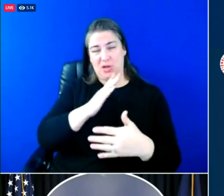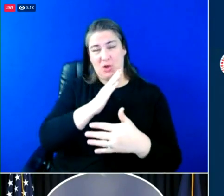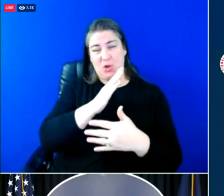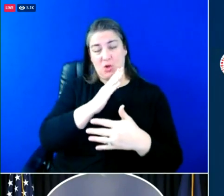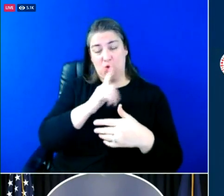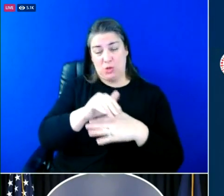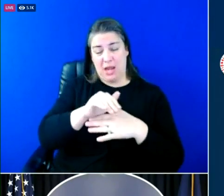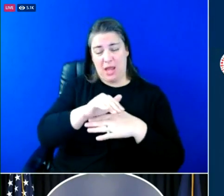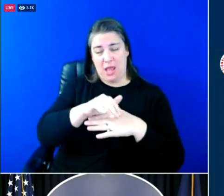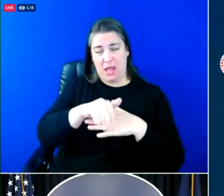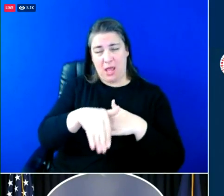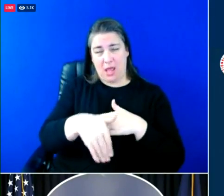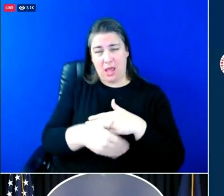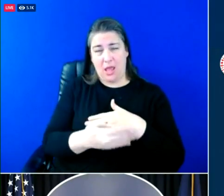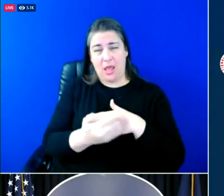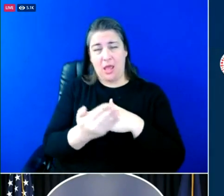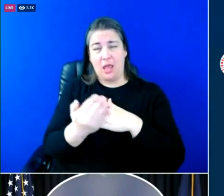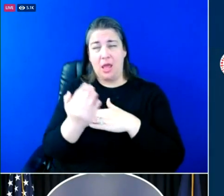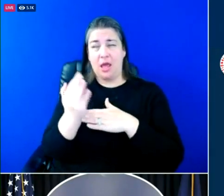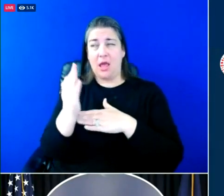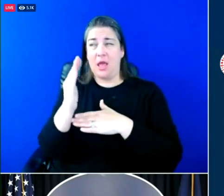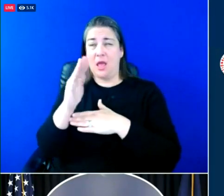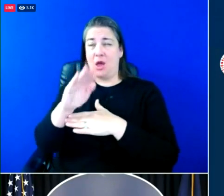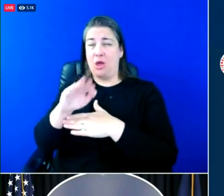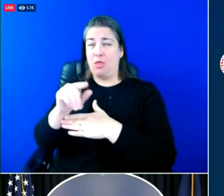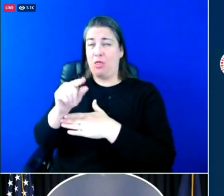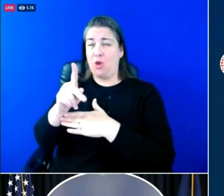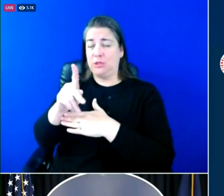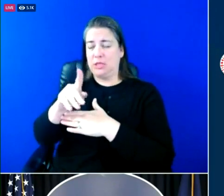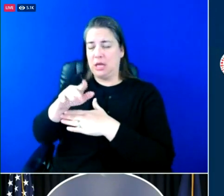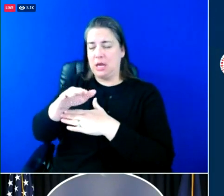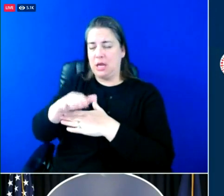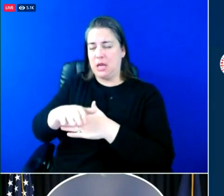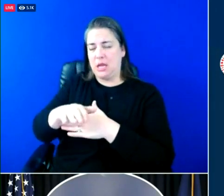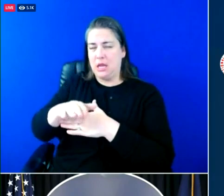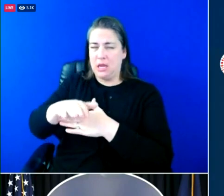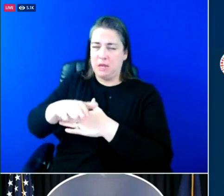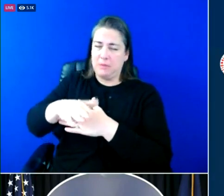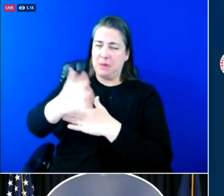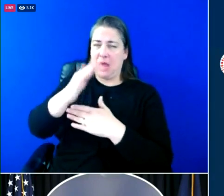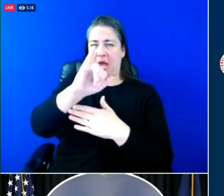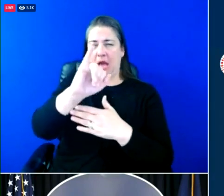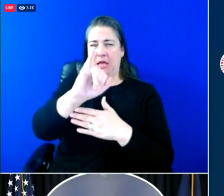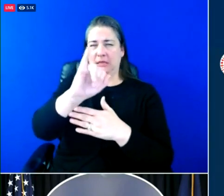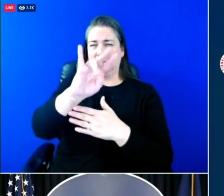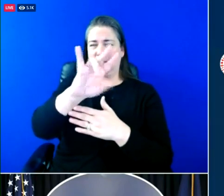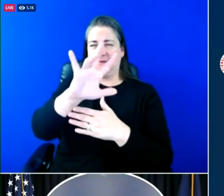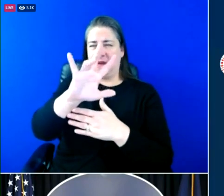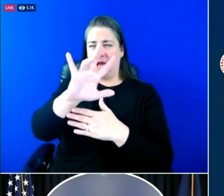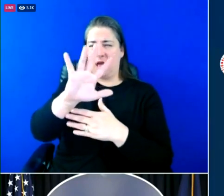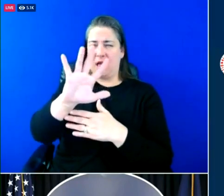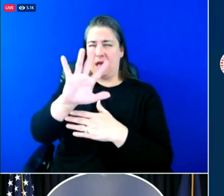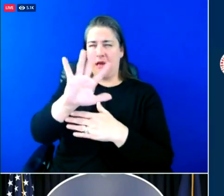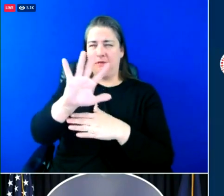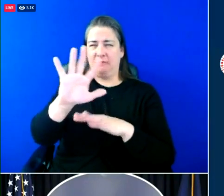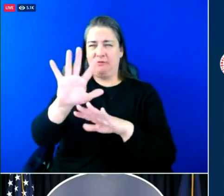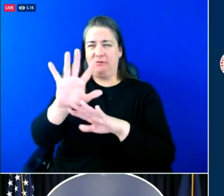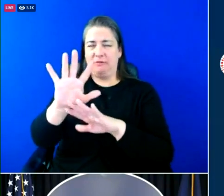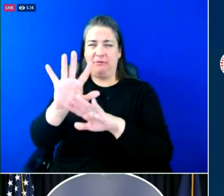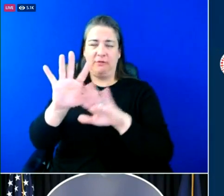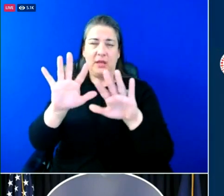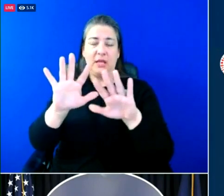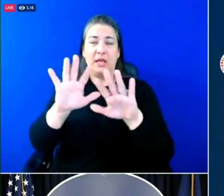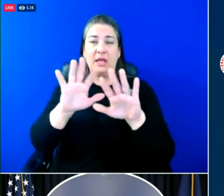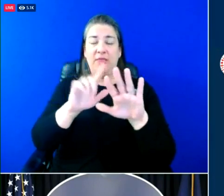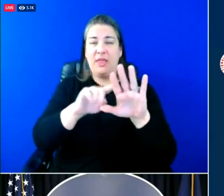basically from from 75 and in the east overnight at daybreak east of I 75 the